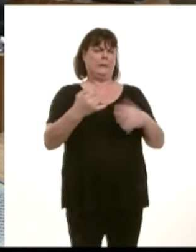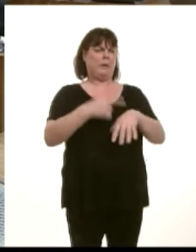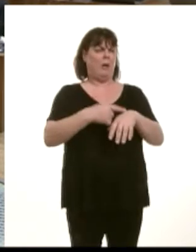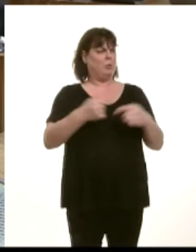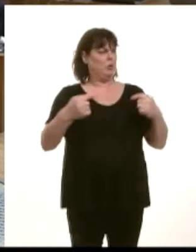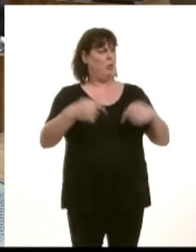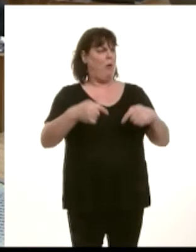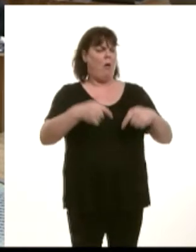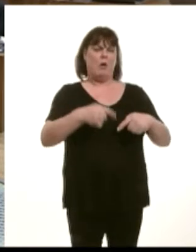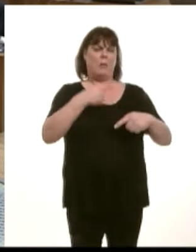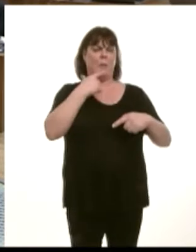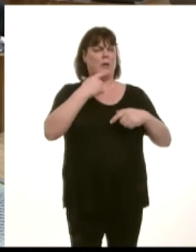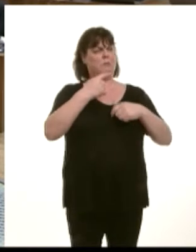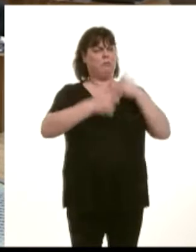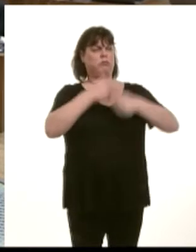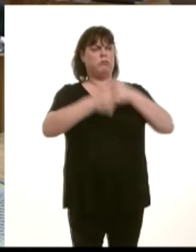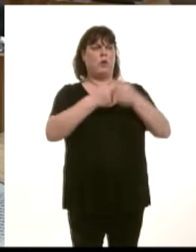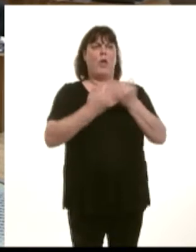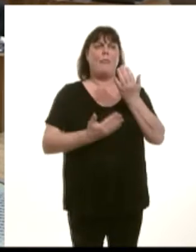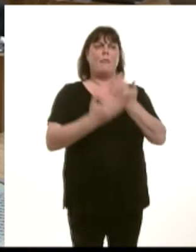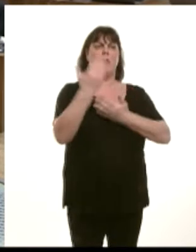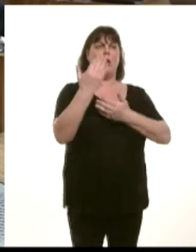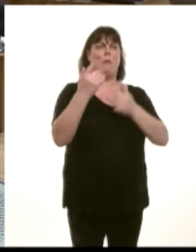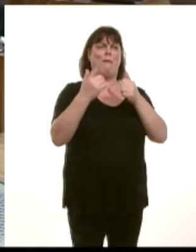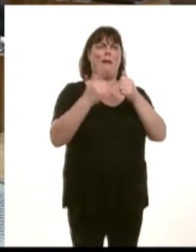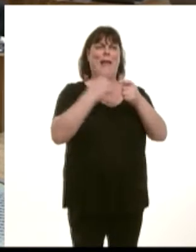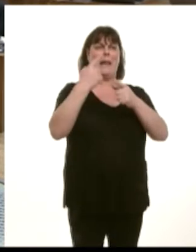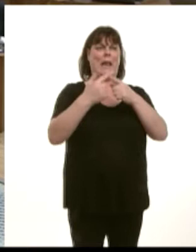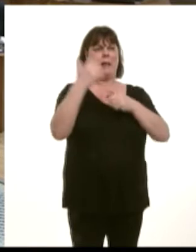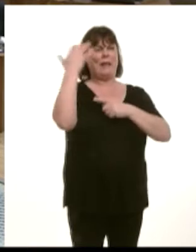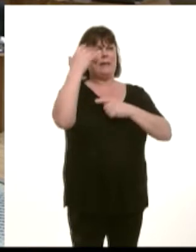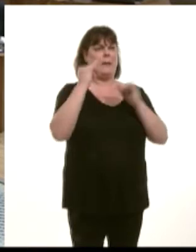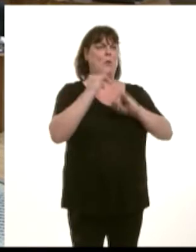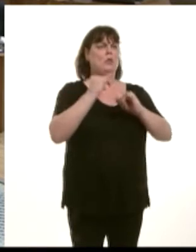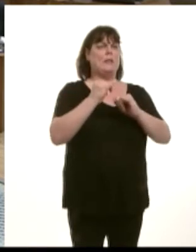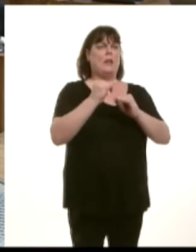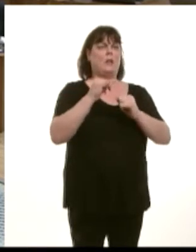quadrant—the new emergency quadrant based at Ysbyty Glan Clwyd—together with the announcement